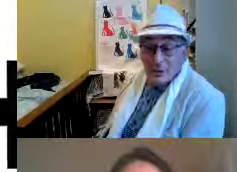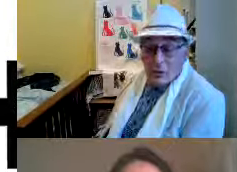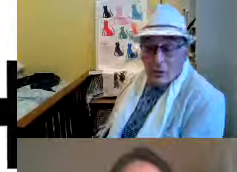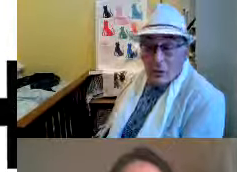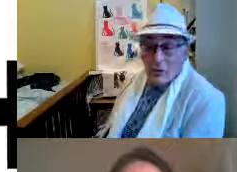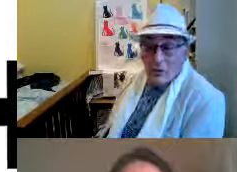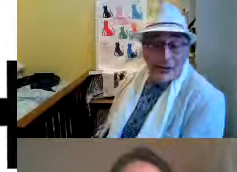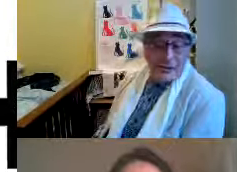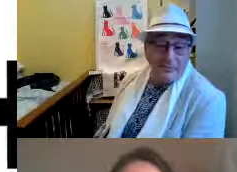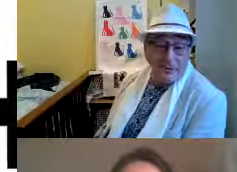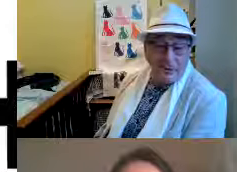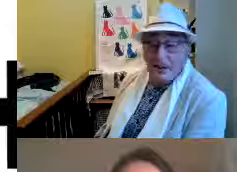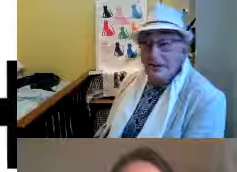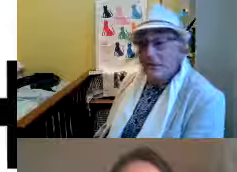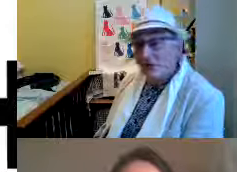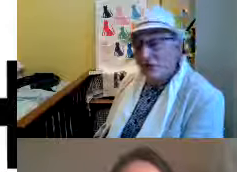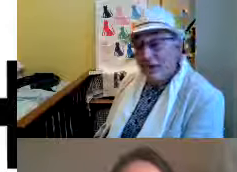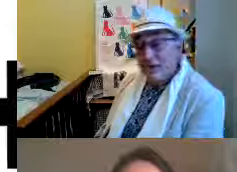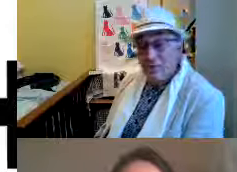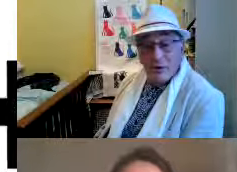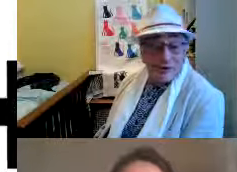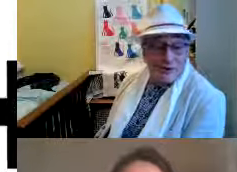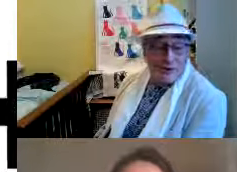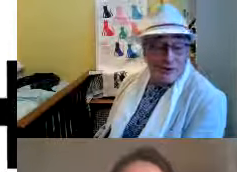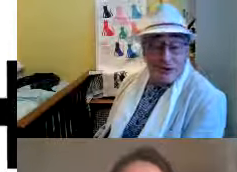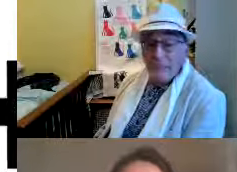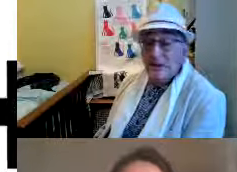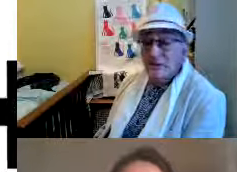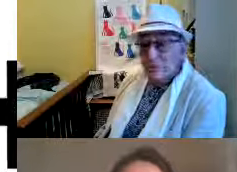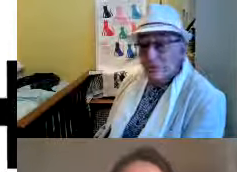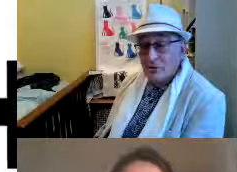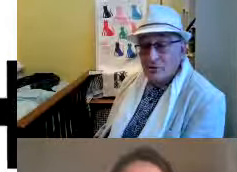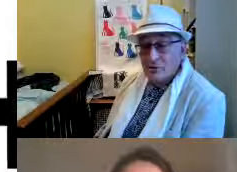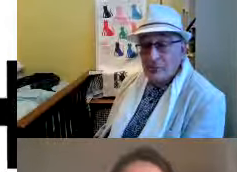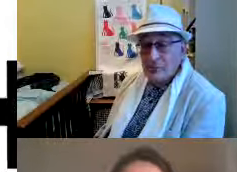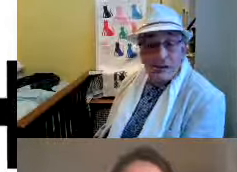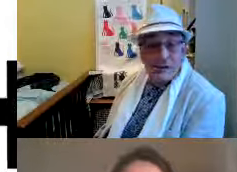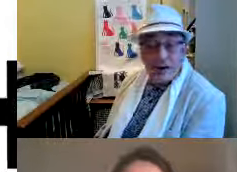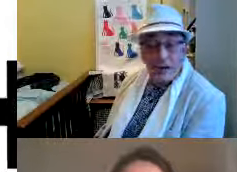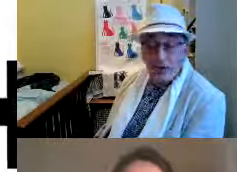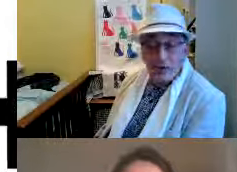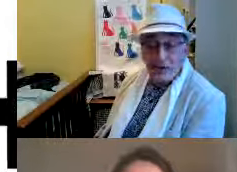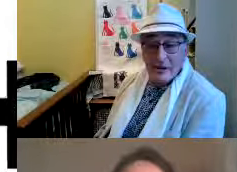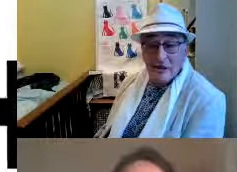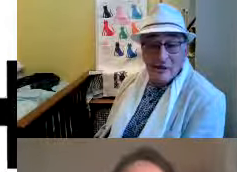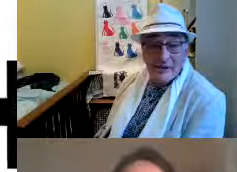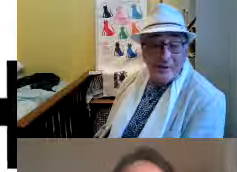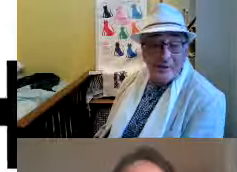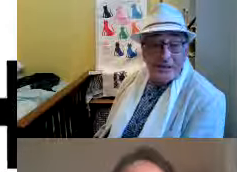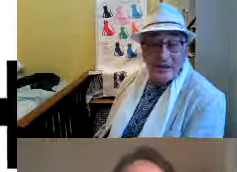world war particularly in germany with just that mass slaughter of a whole generation and there